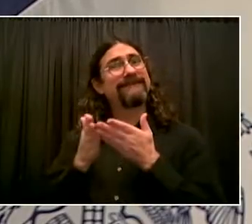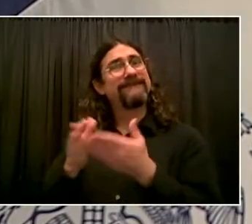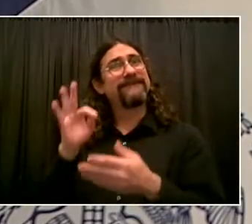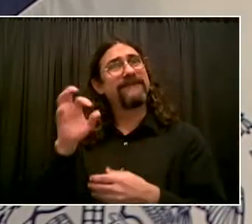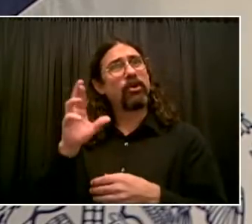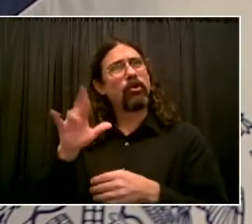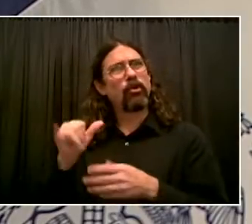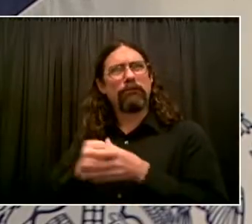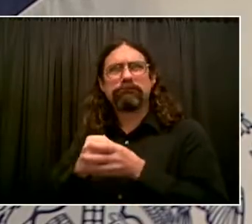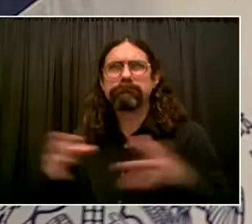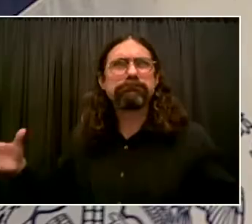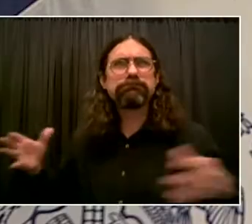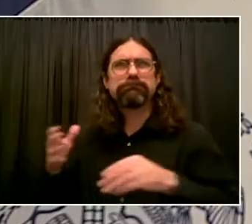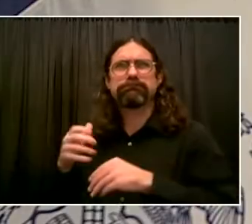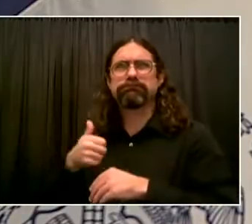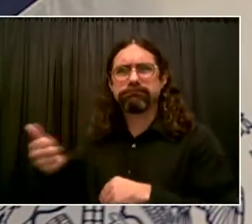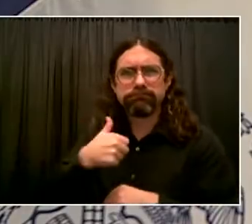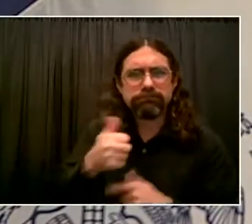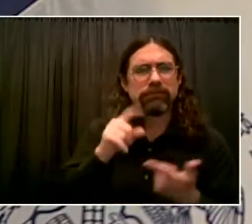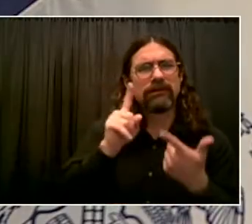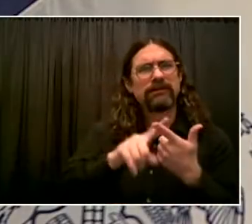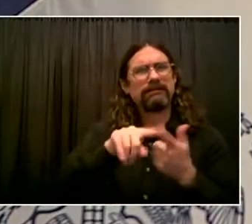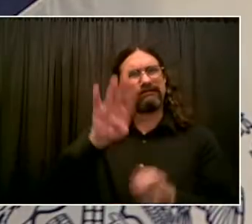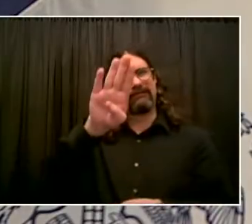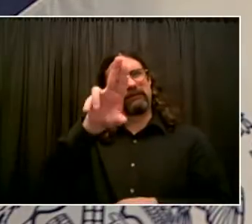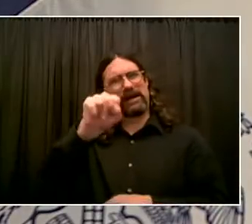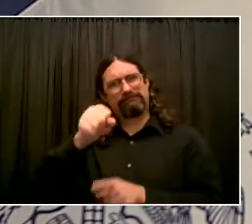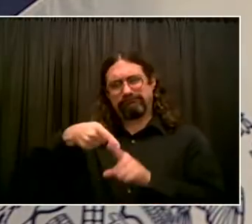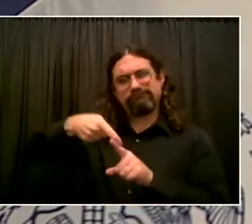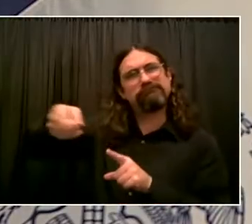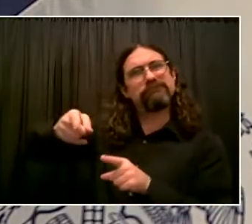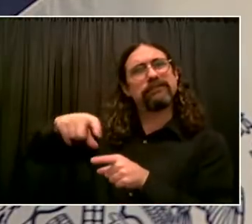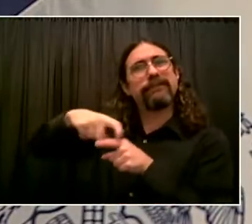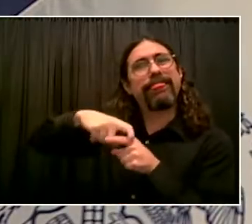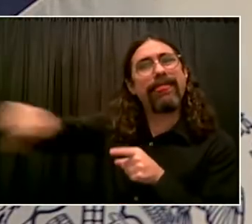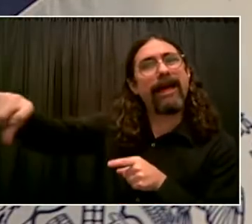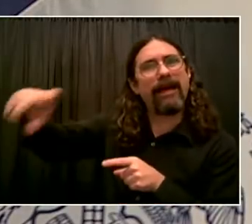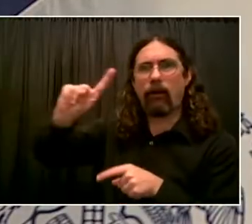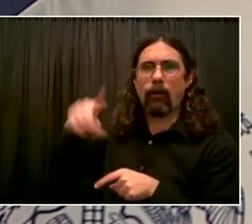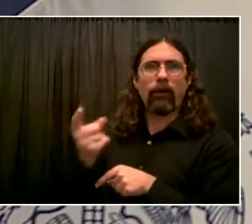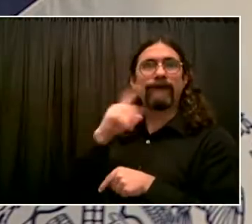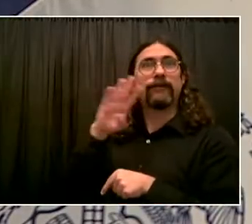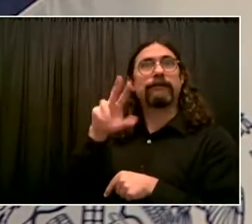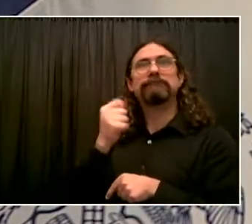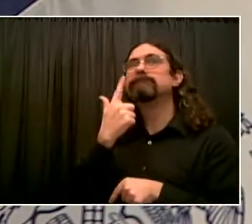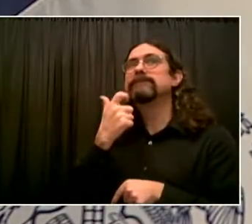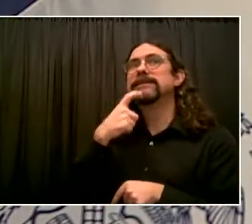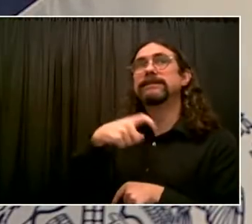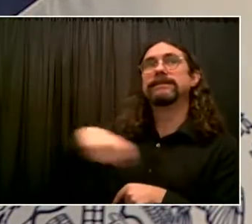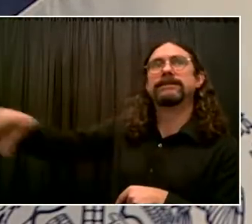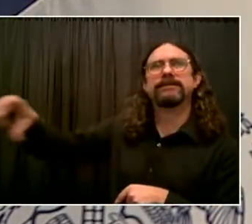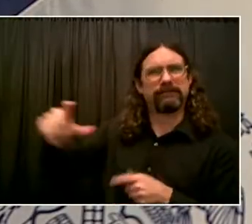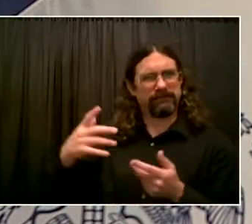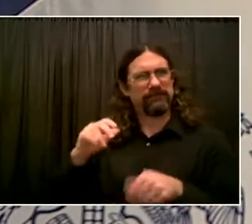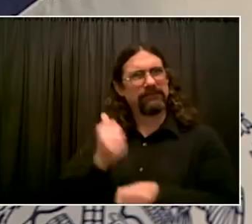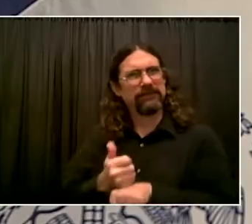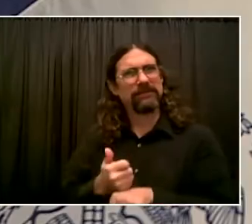WE CREATED BUS WAYS THAT NEVER EXISTED BEFORE. THAT IS A BIG